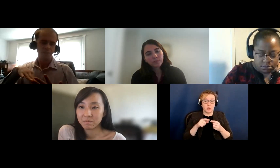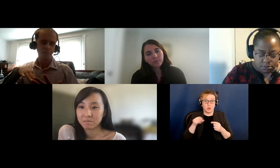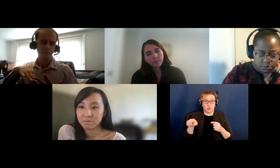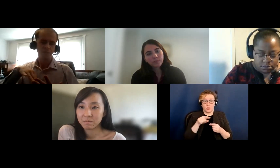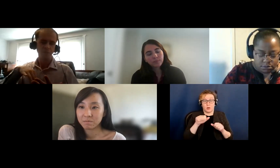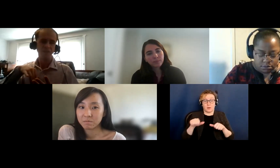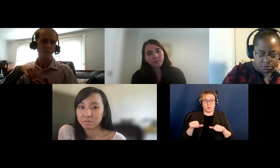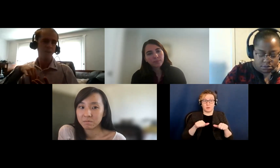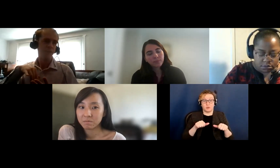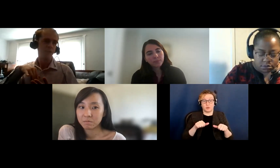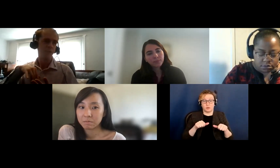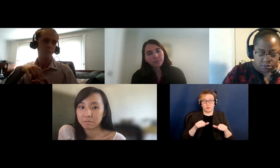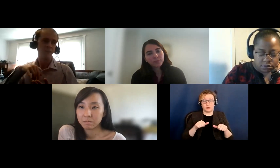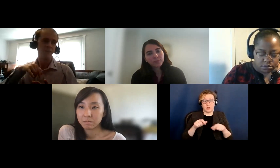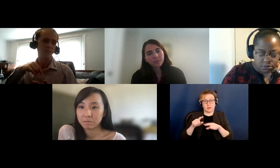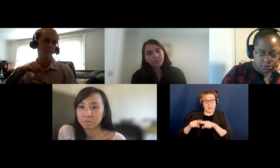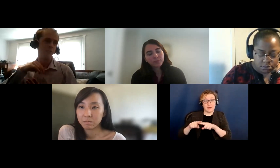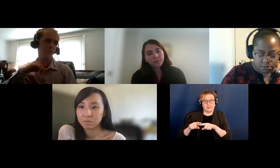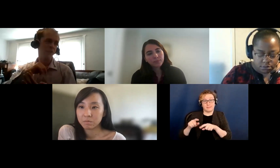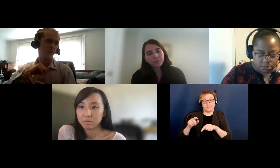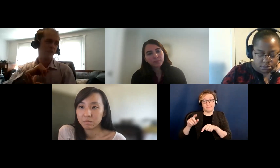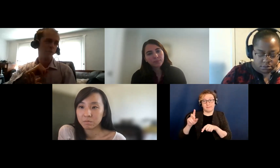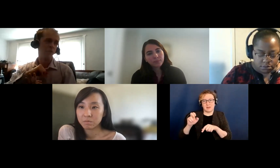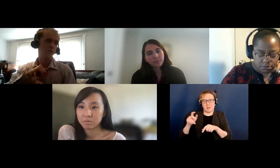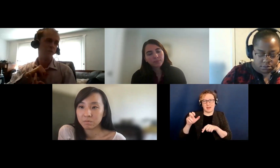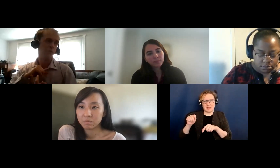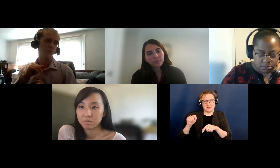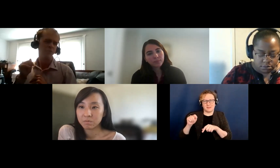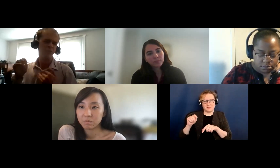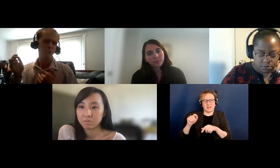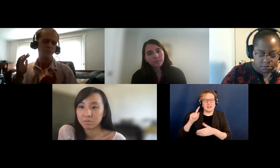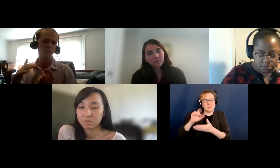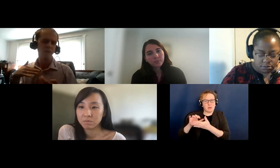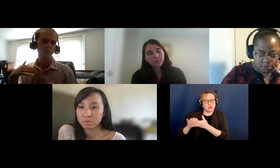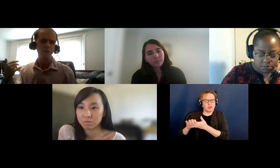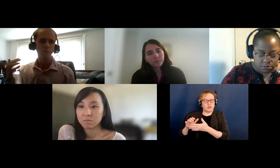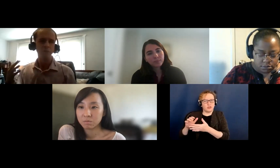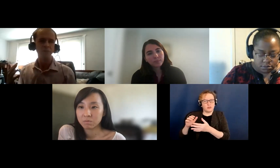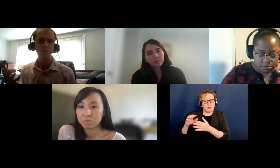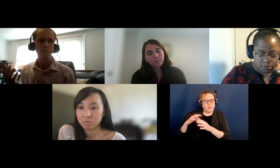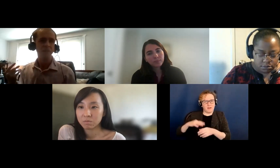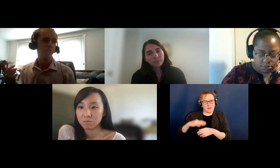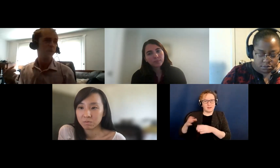or spousal type benefits and then they were diverted to reasonable accommodations.